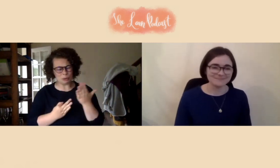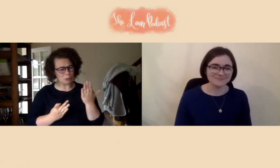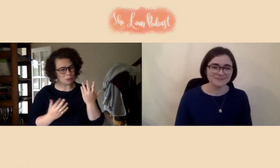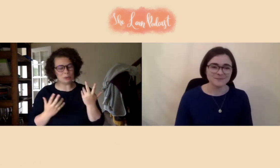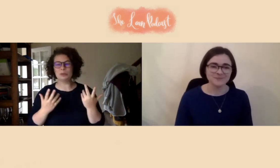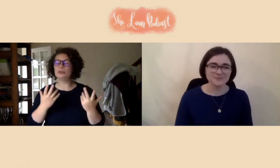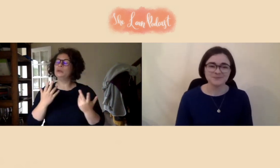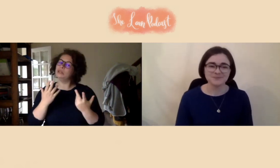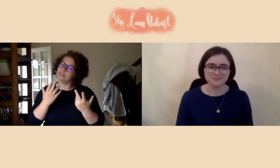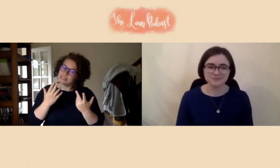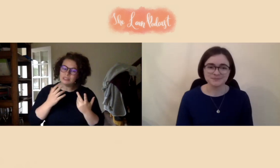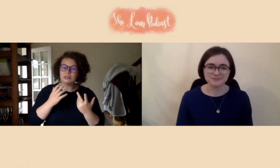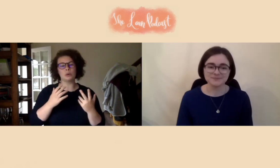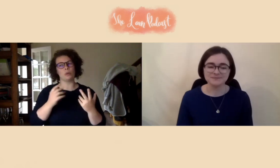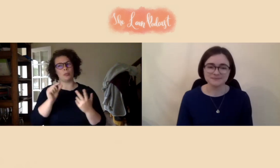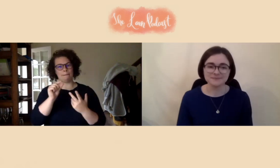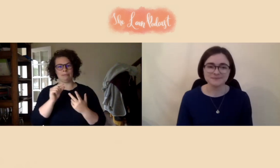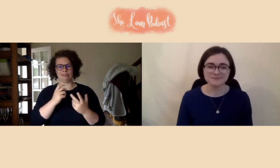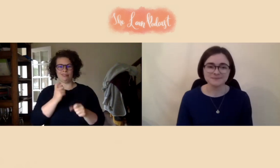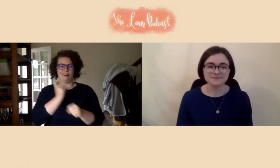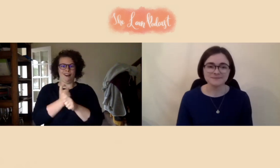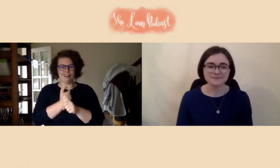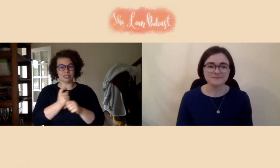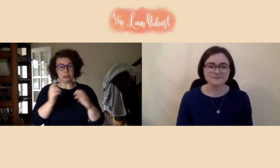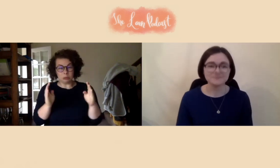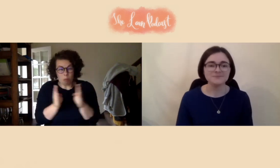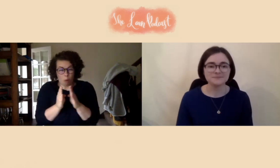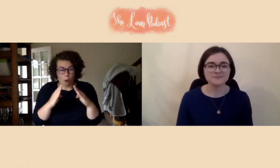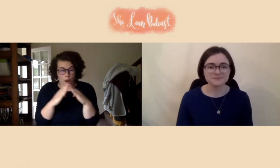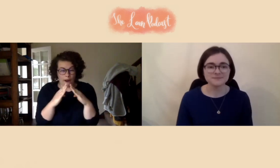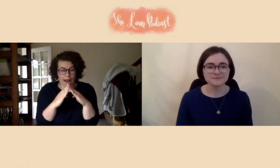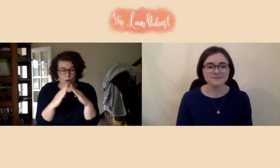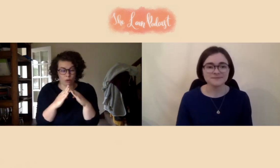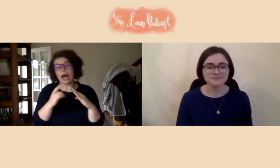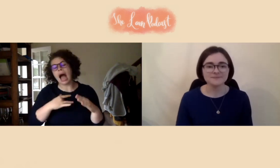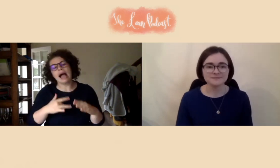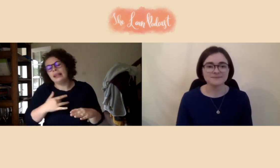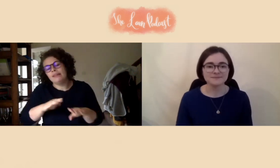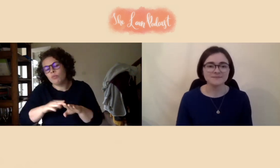It's very tough to adapt in quite a small living space. I live with my best friend ever, so it was fine.